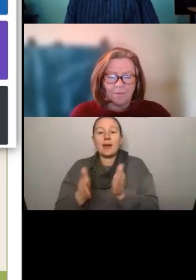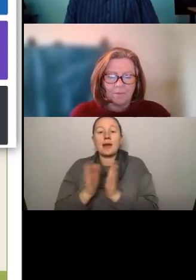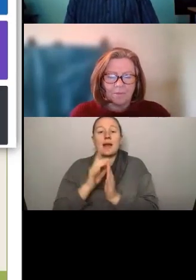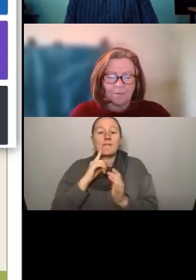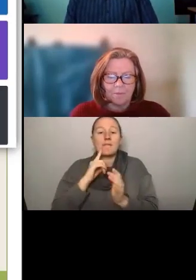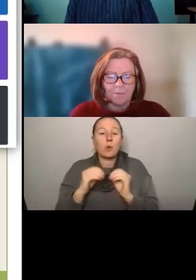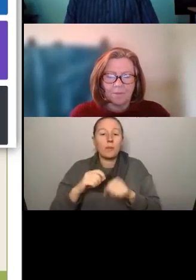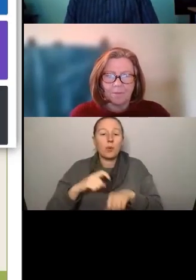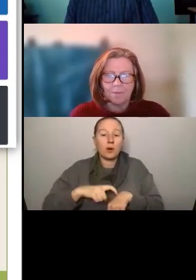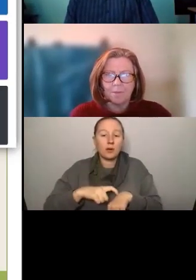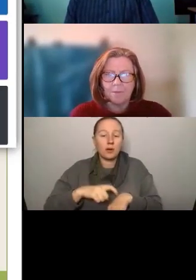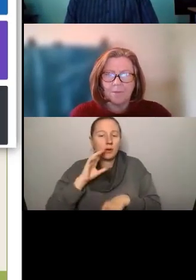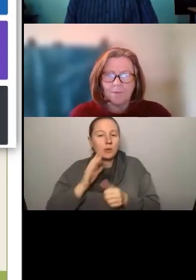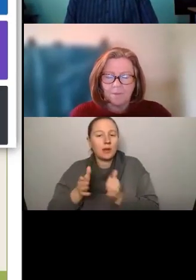you're going to ask for more money.